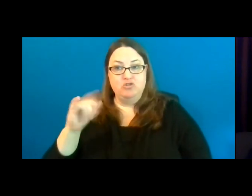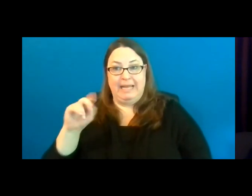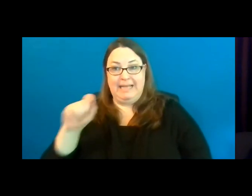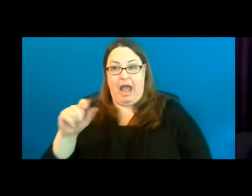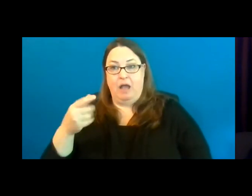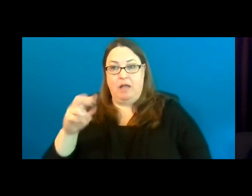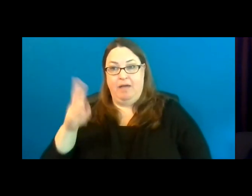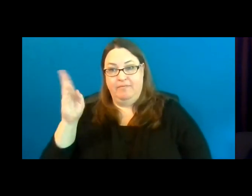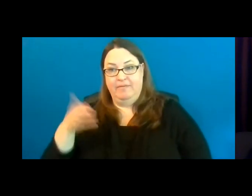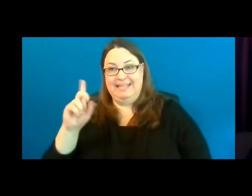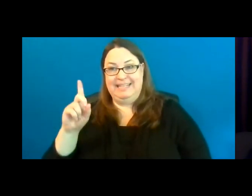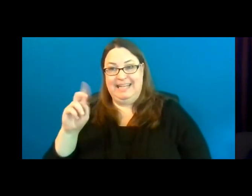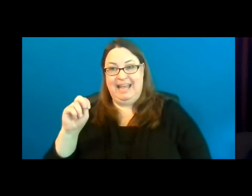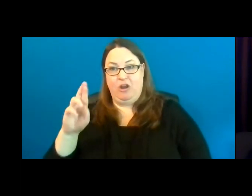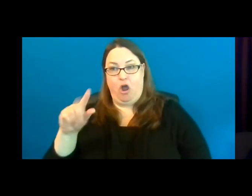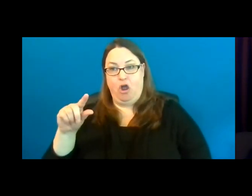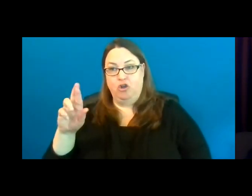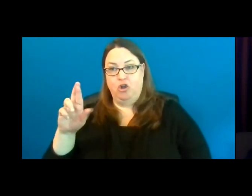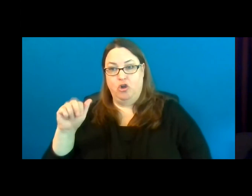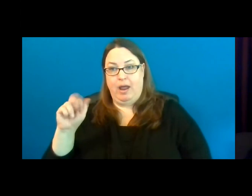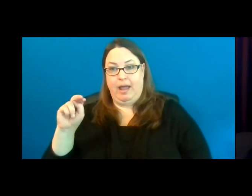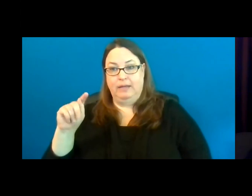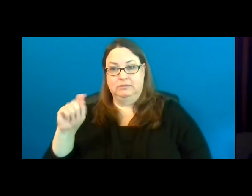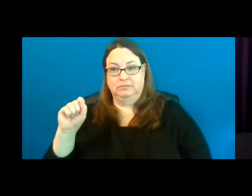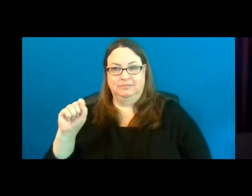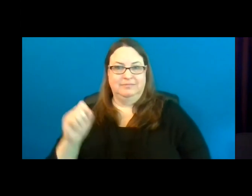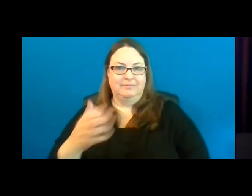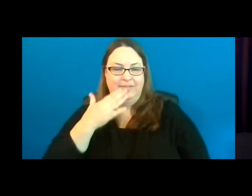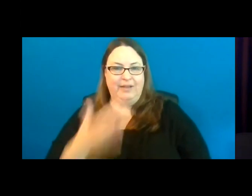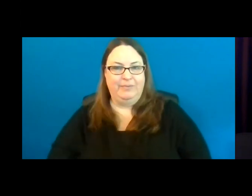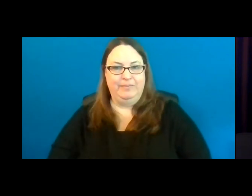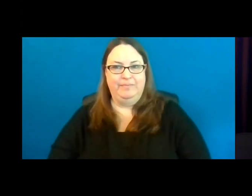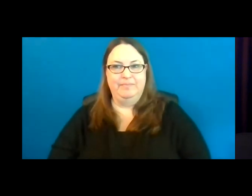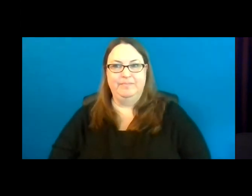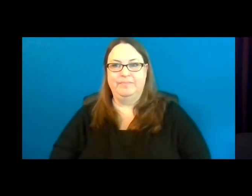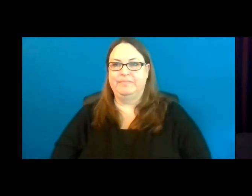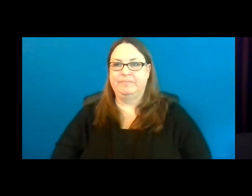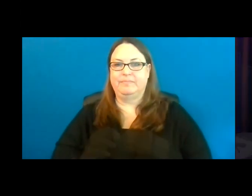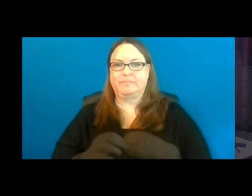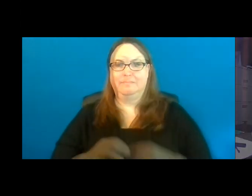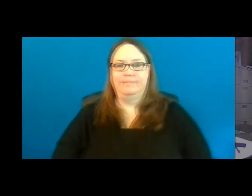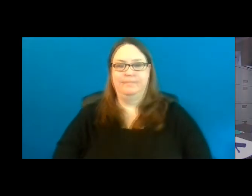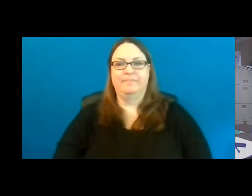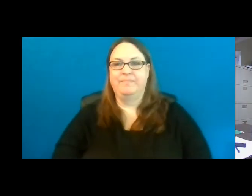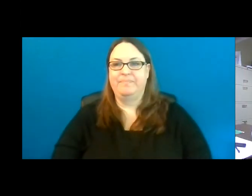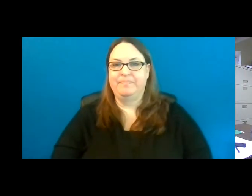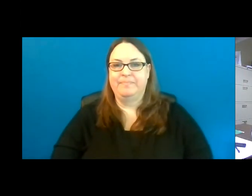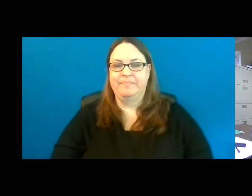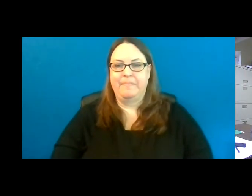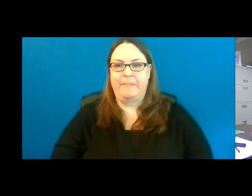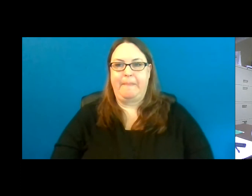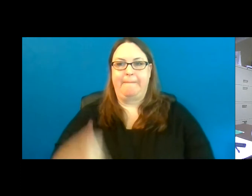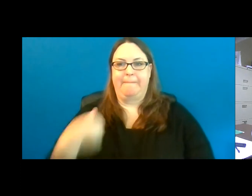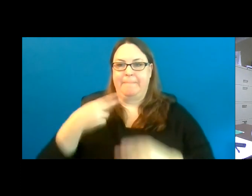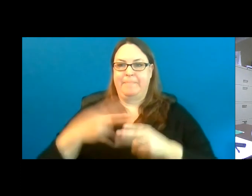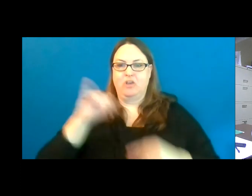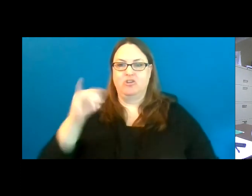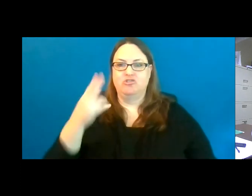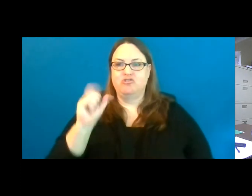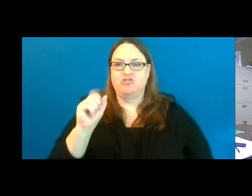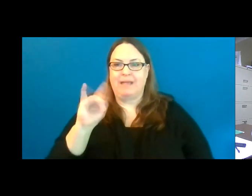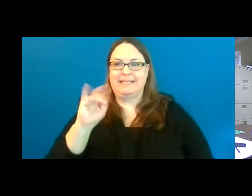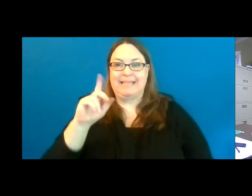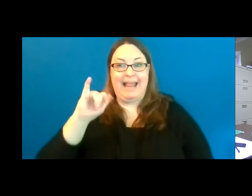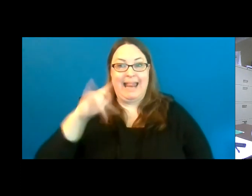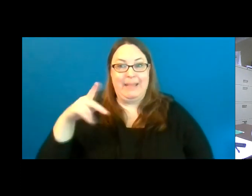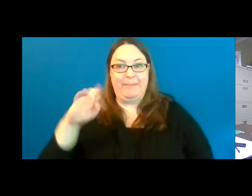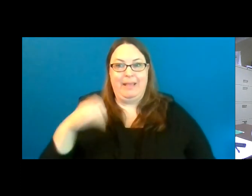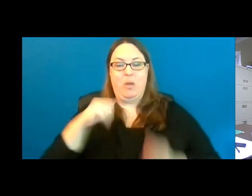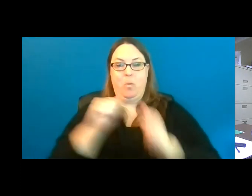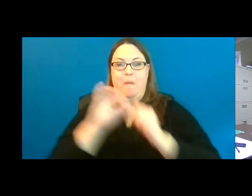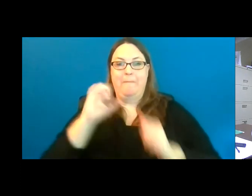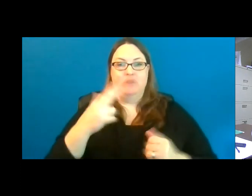My name is Justin Lippe and I’m with the Michigan Recreation and Park Association or